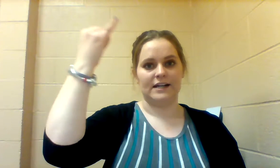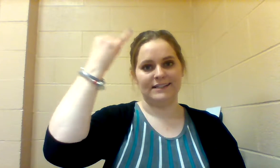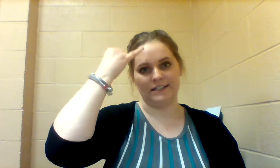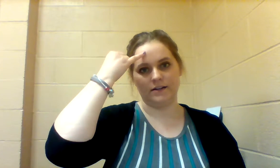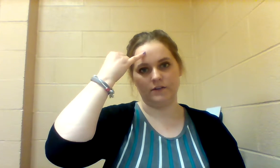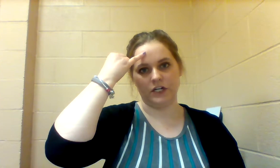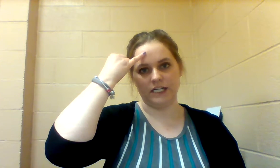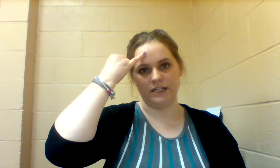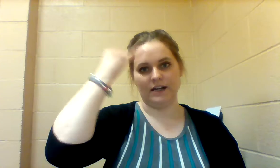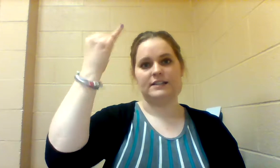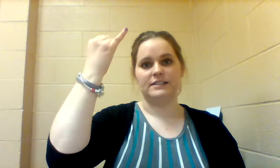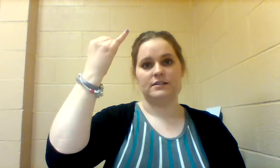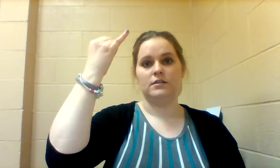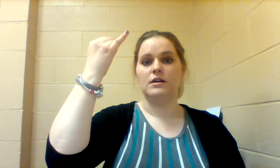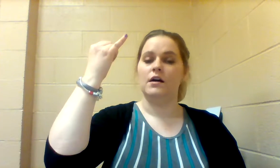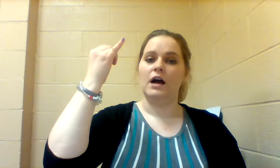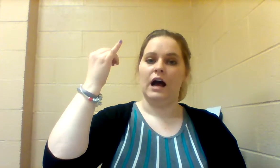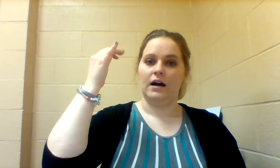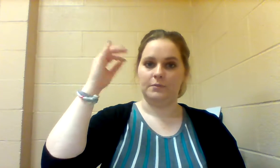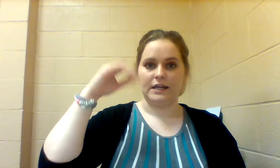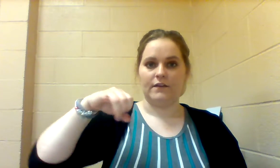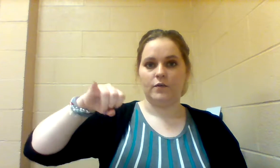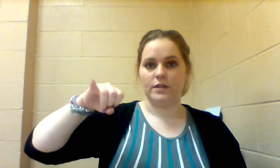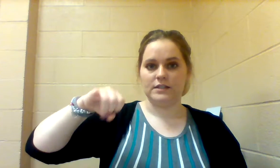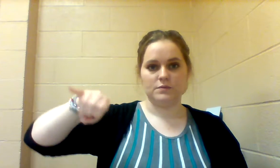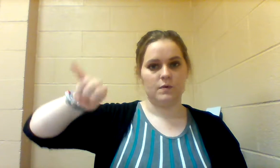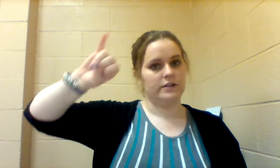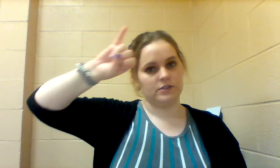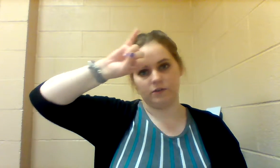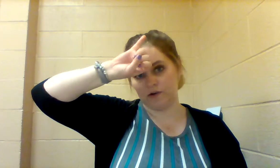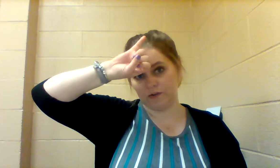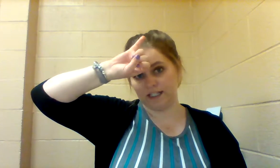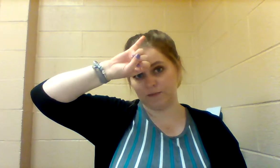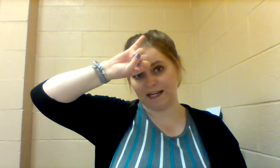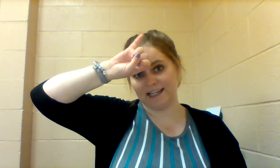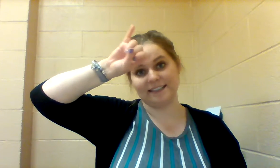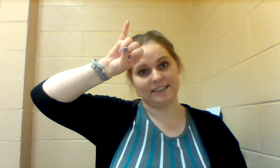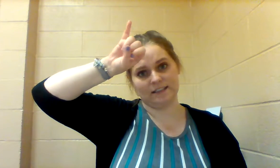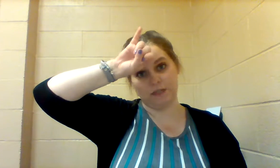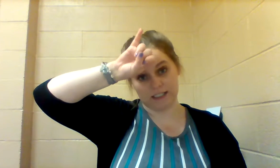an idea out of your head IDEA be careful with this one don't go this way because this means